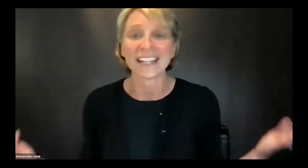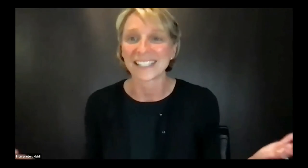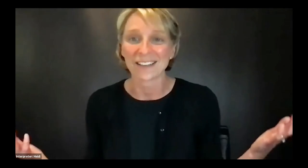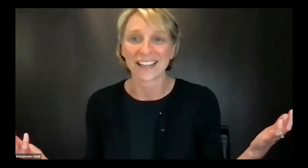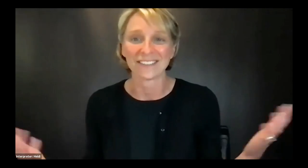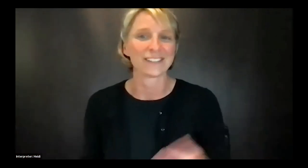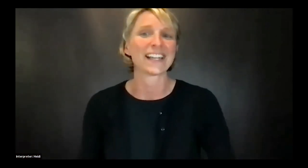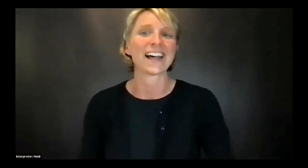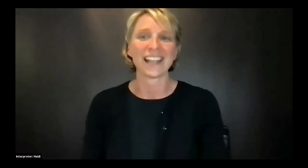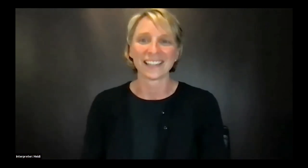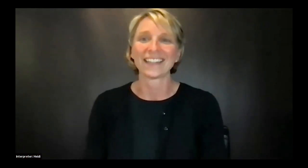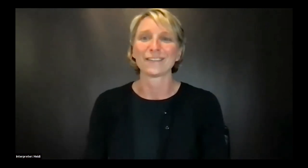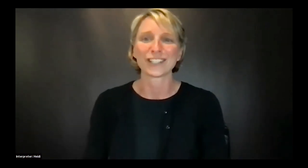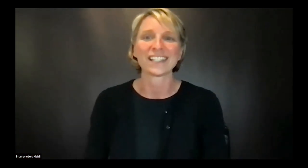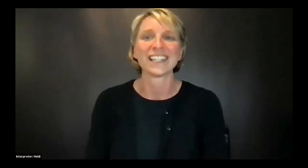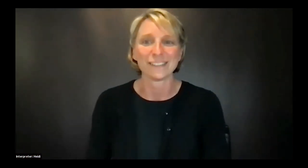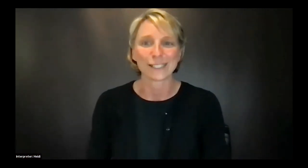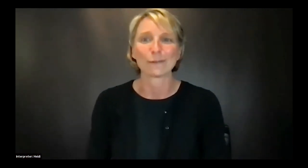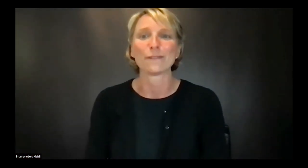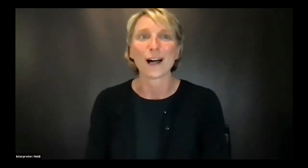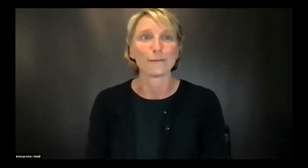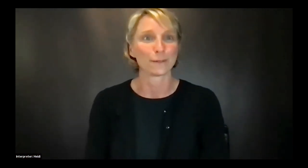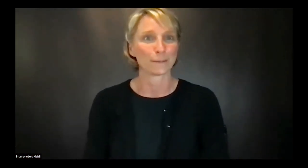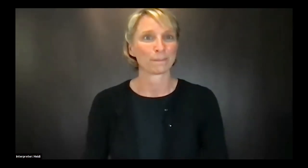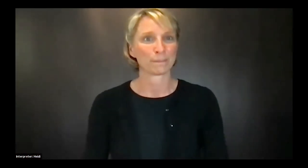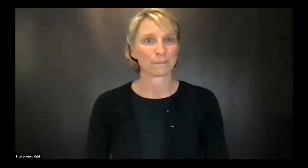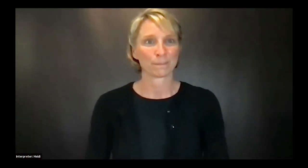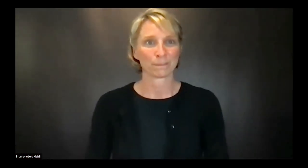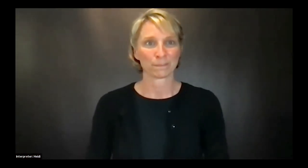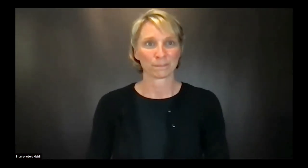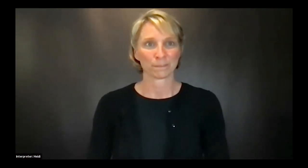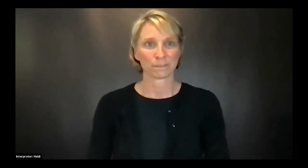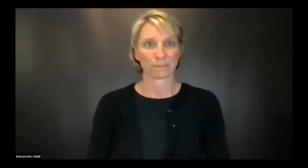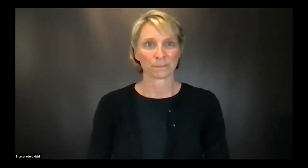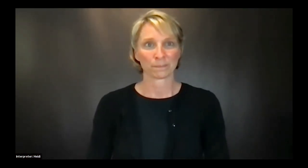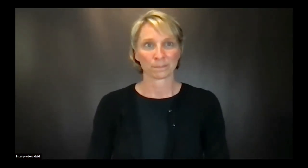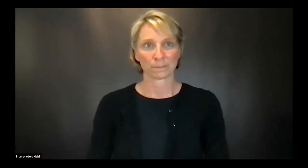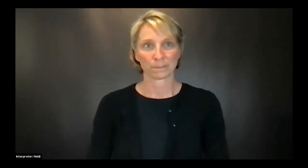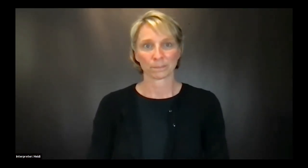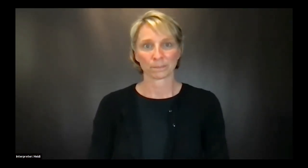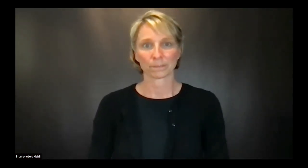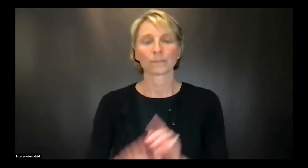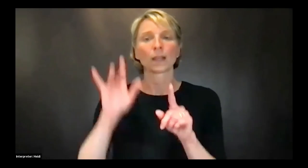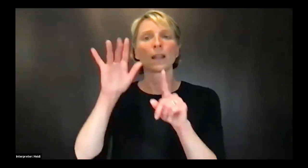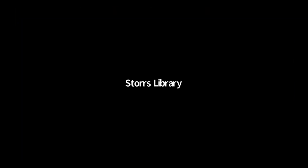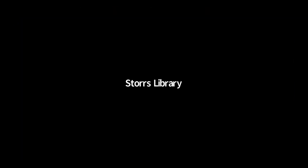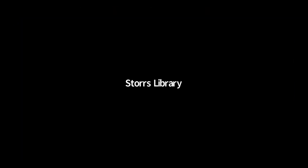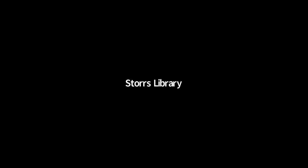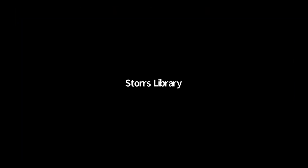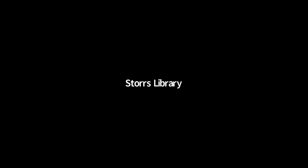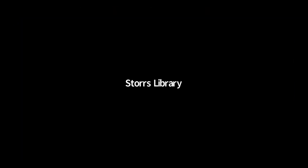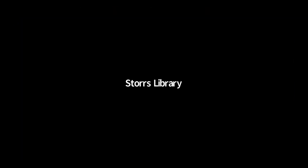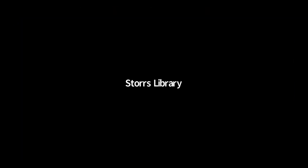how life goes on and the language continues to evolve. Um, a couple questions about lip reading.